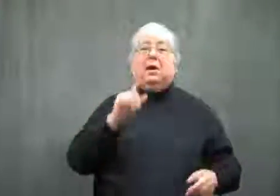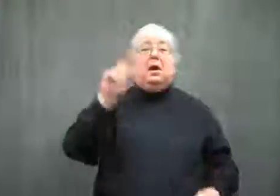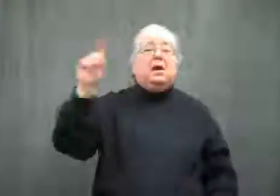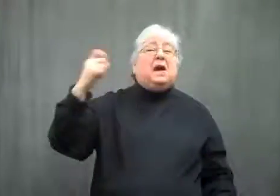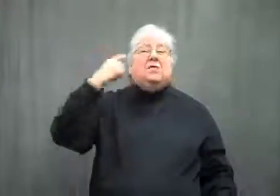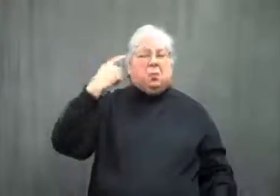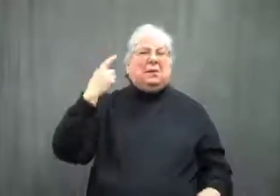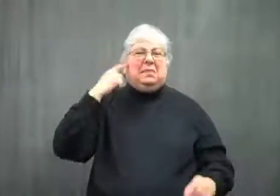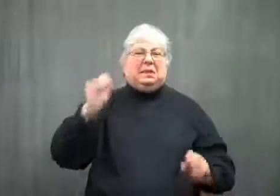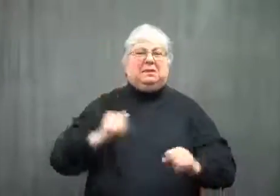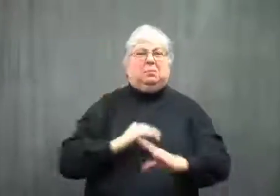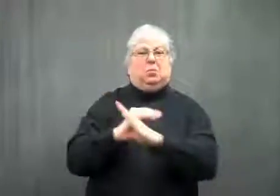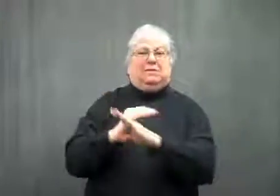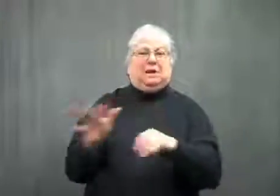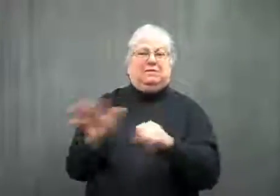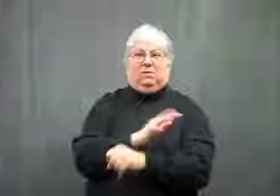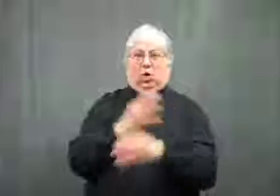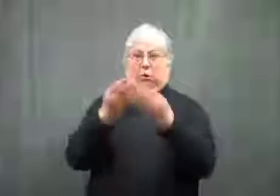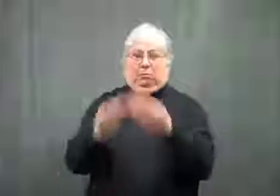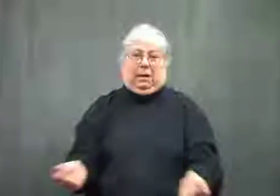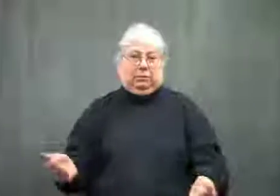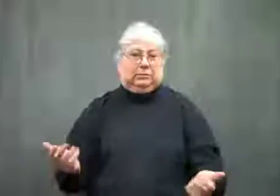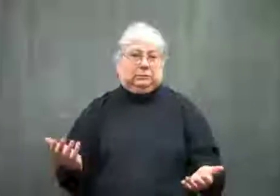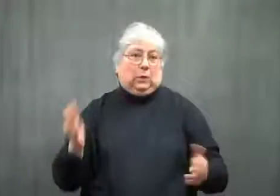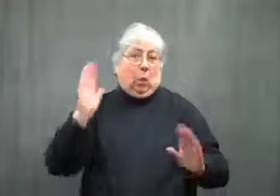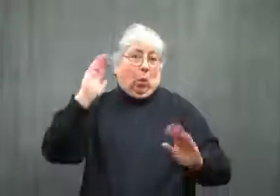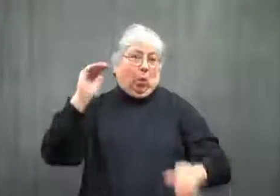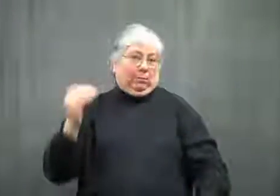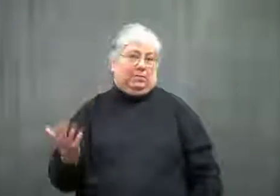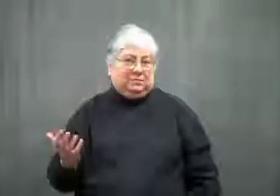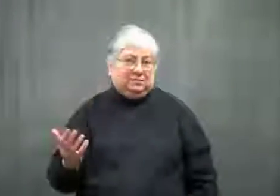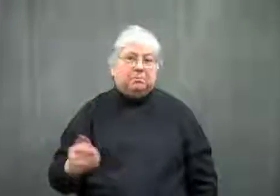The government believes it can prevent a total meltdown. Let's hope so.